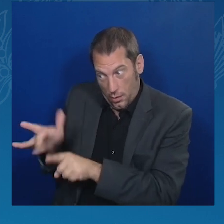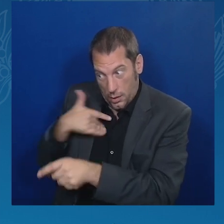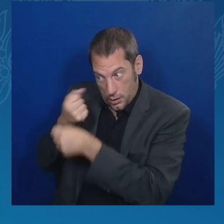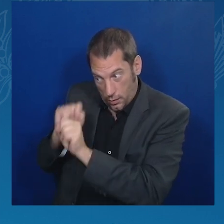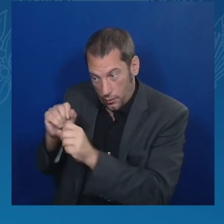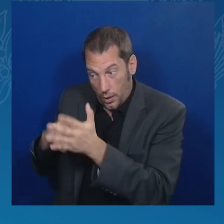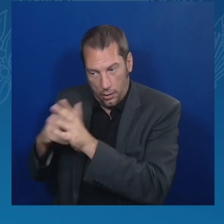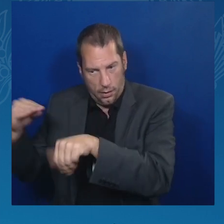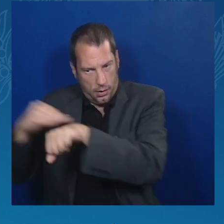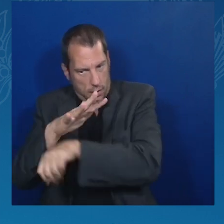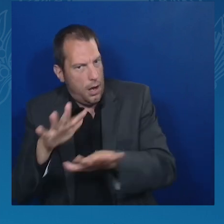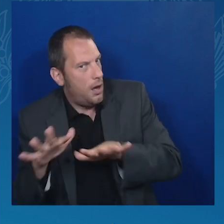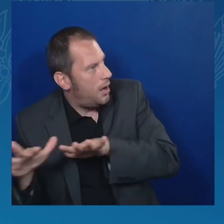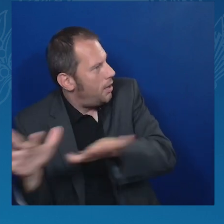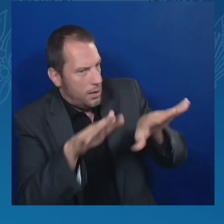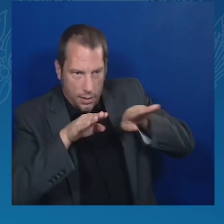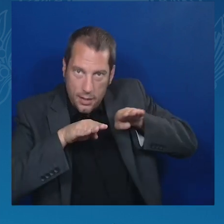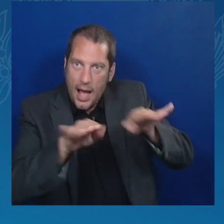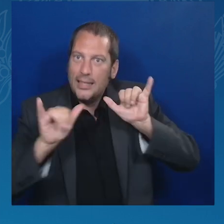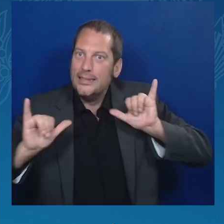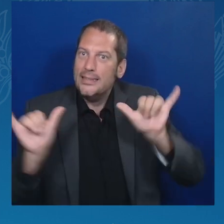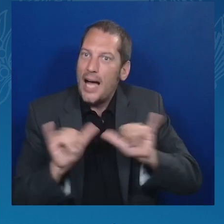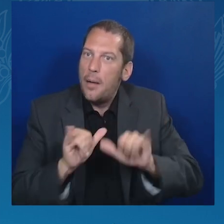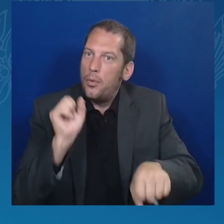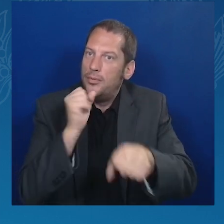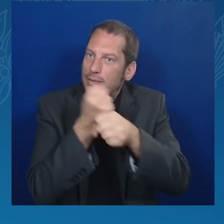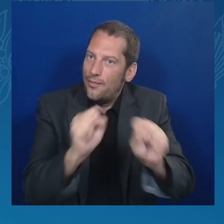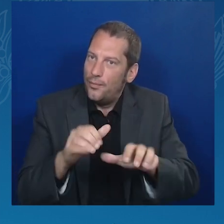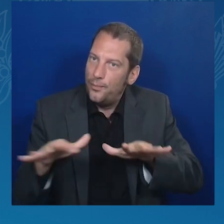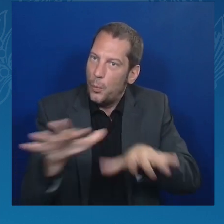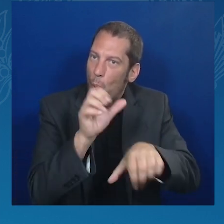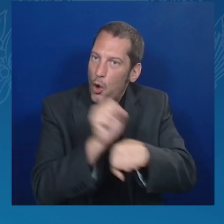When unions are strong, America is strong.